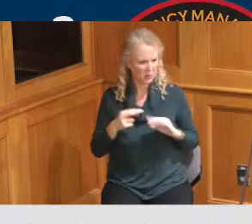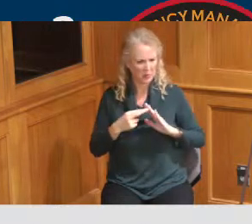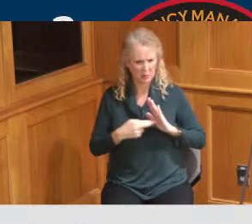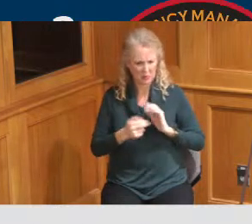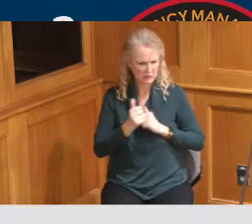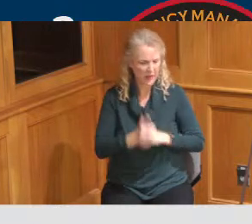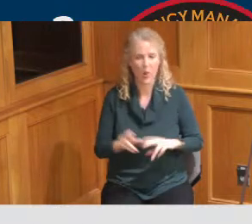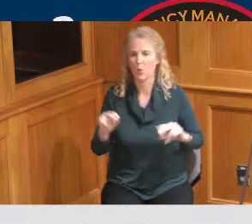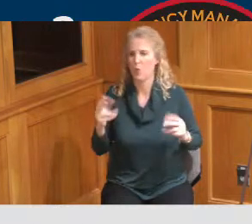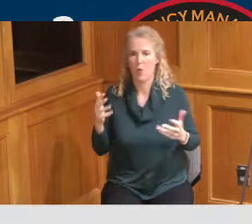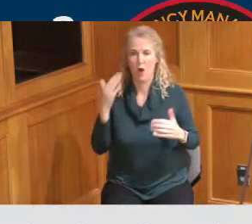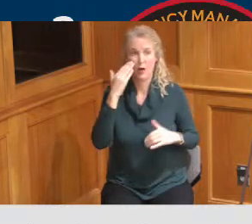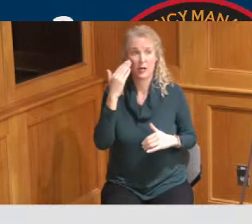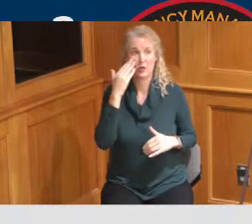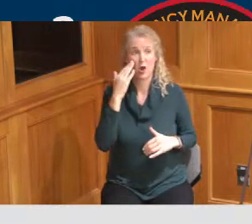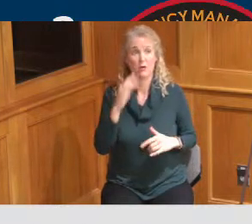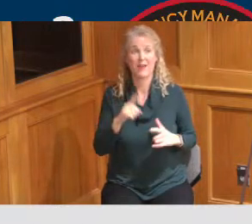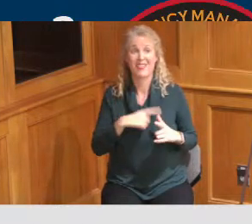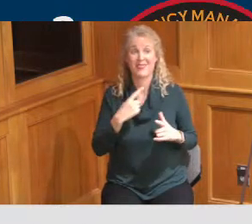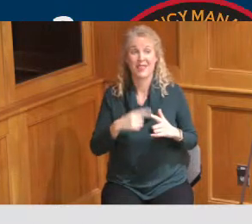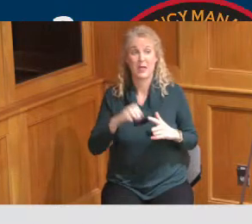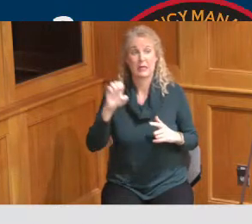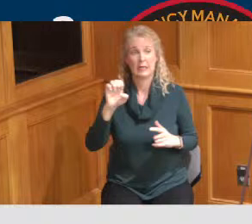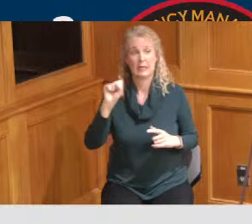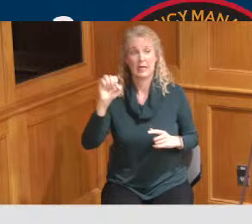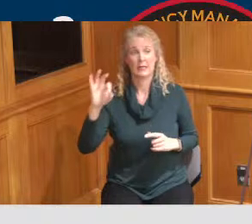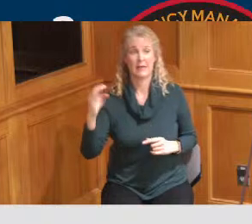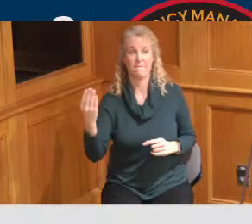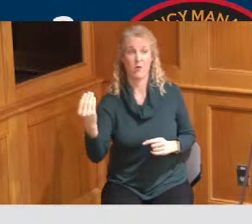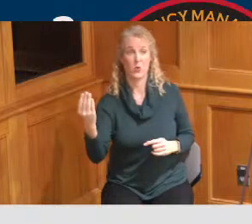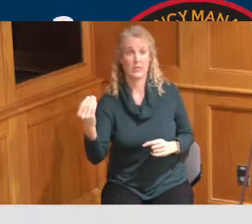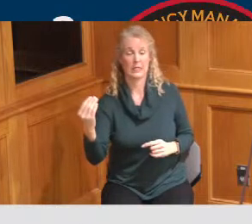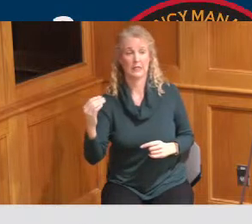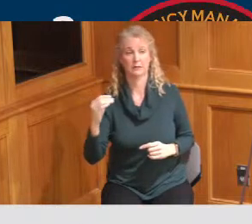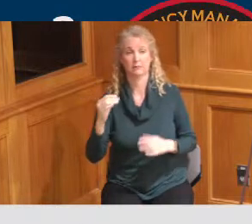and then of course the complete overall of ESF 14 critical infrastructure to better align with